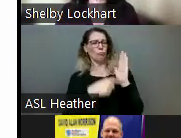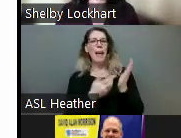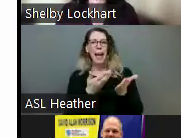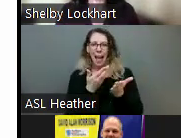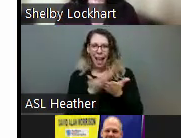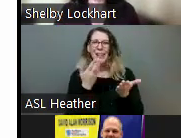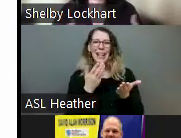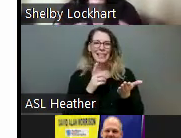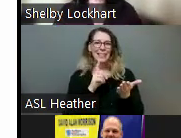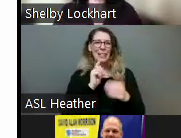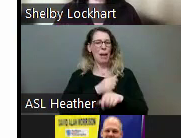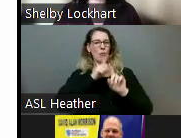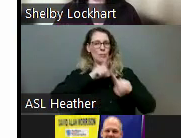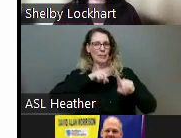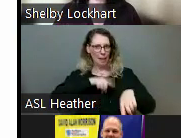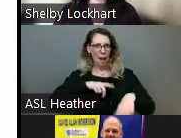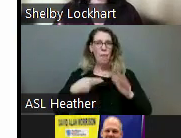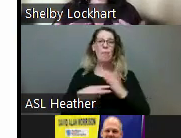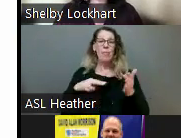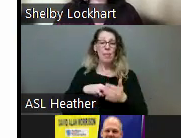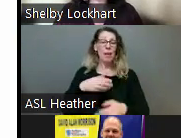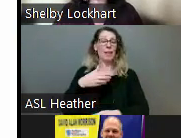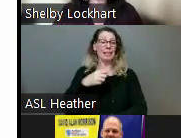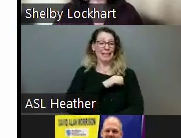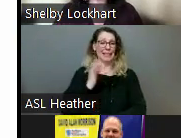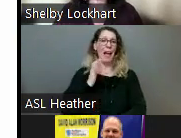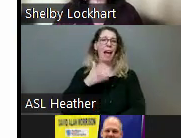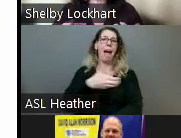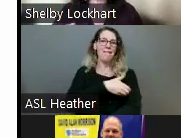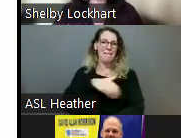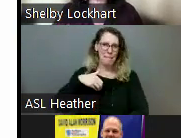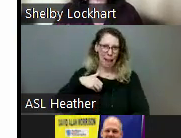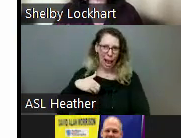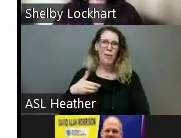your staff so they feel empowered. They also feel some autonomy; they feel like they're